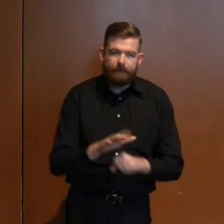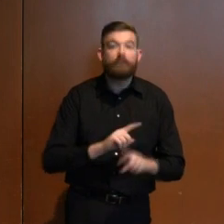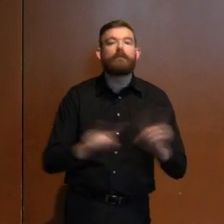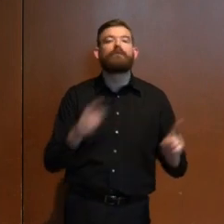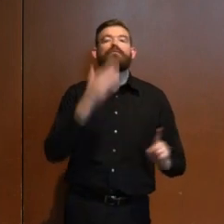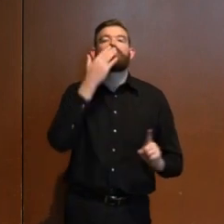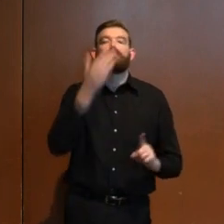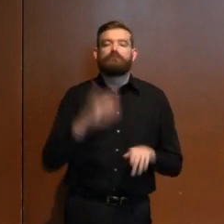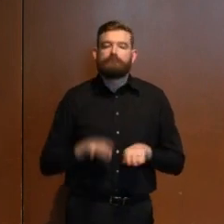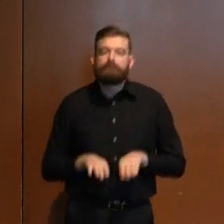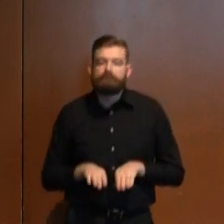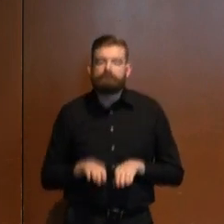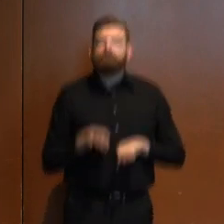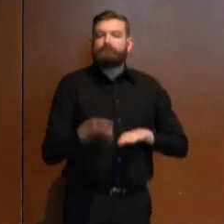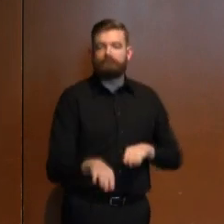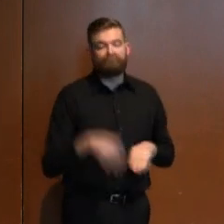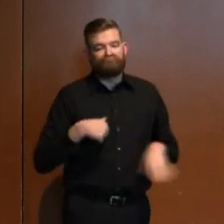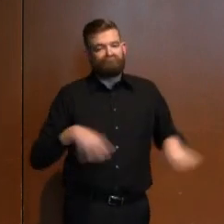RIGHT DIRECTION. AND WE'LL TAKE IT.